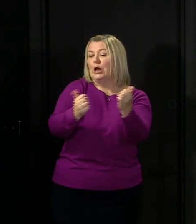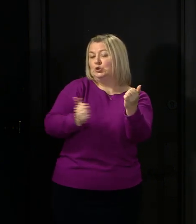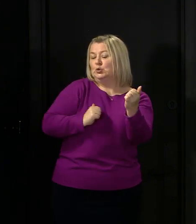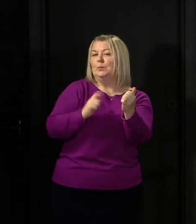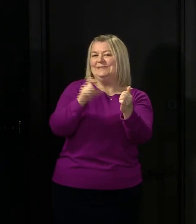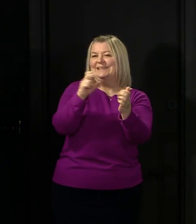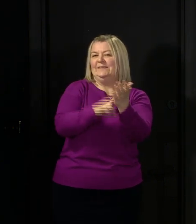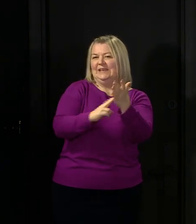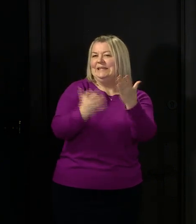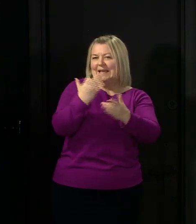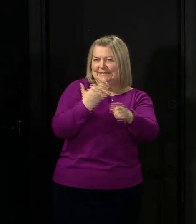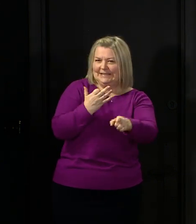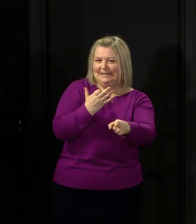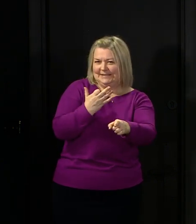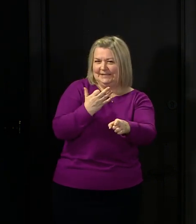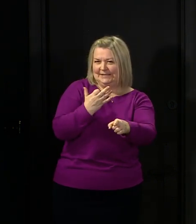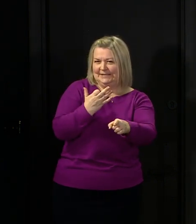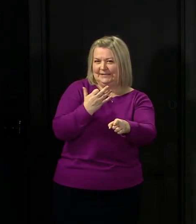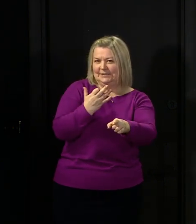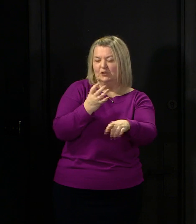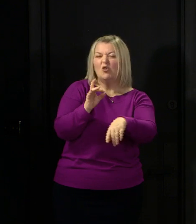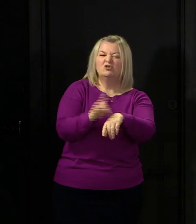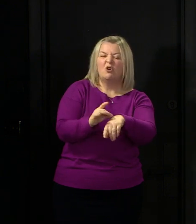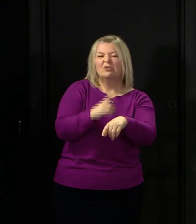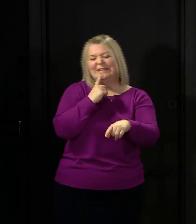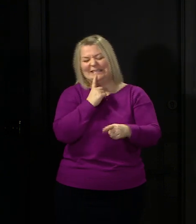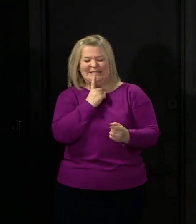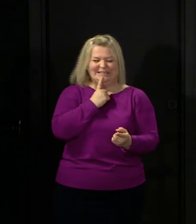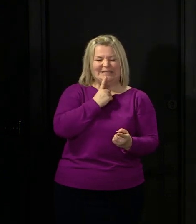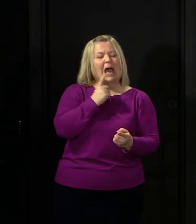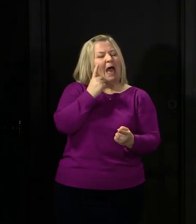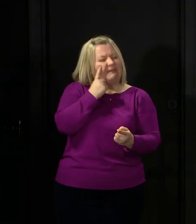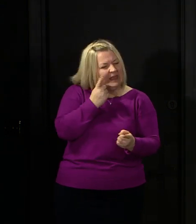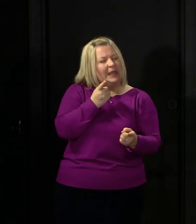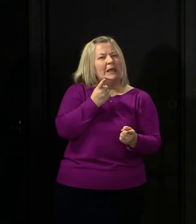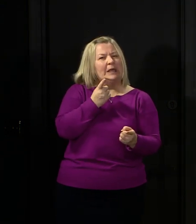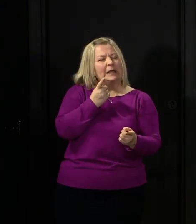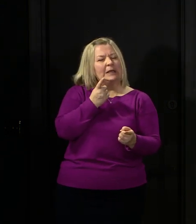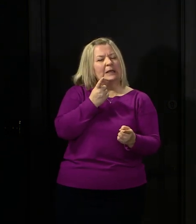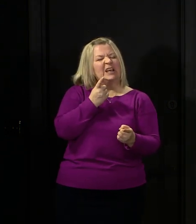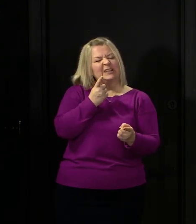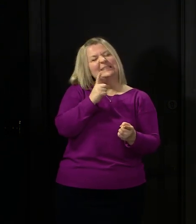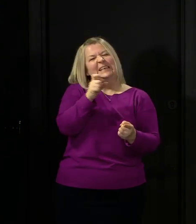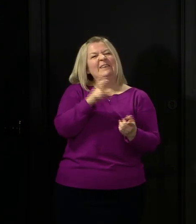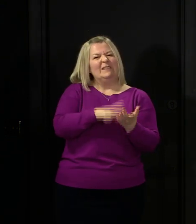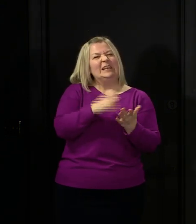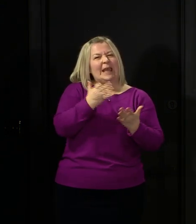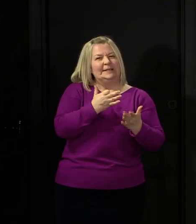where a doctor has put it on the death certificate. So we will see an increase because that is